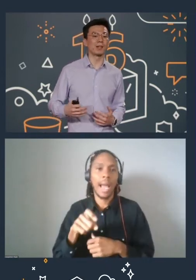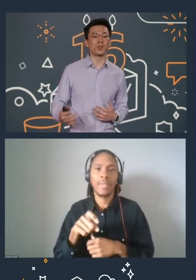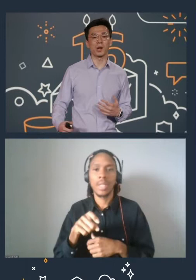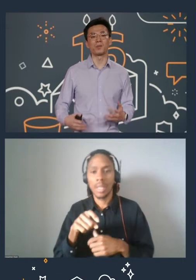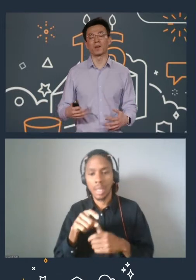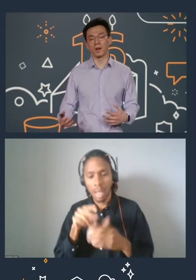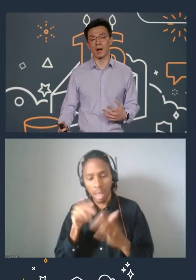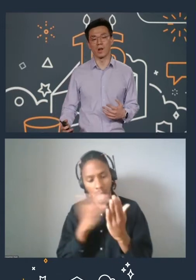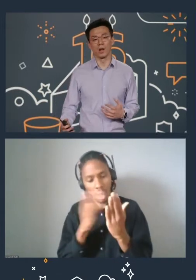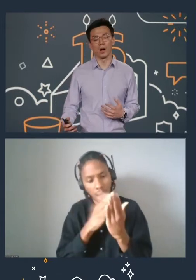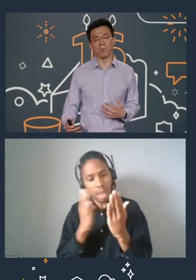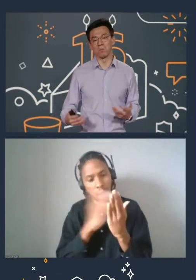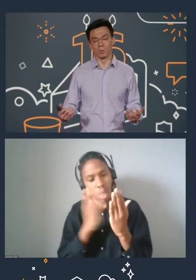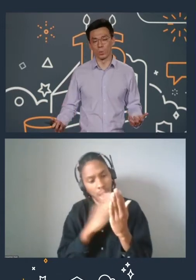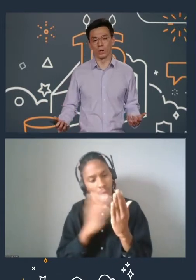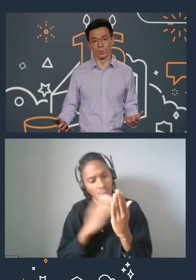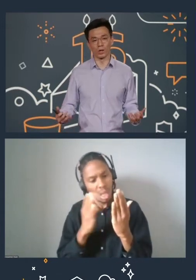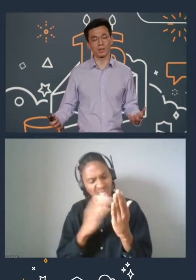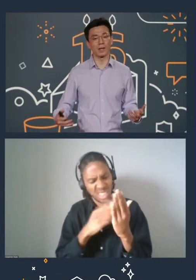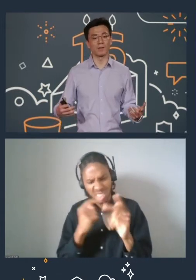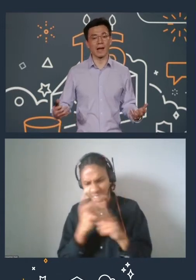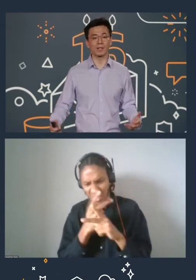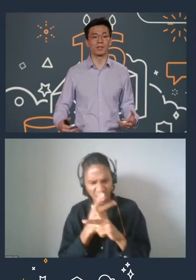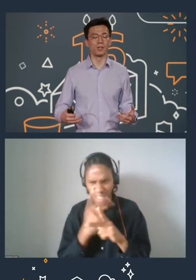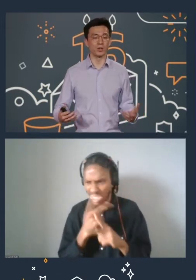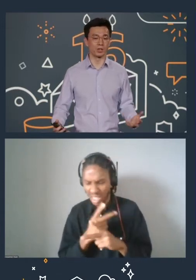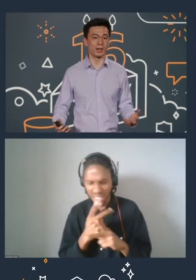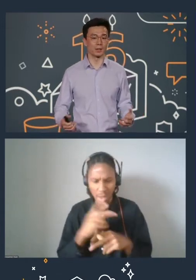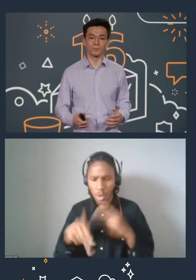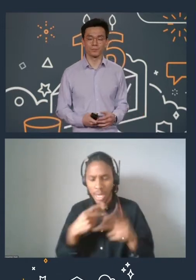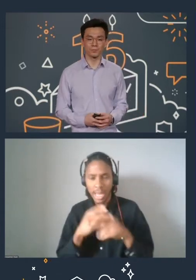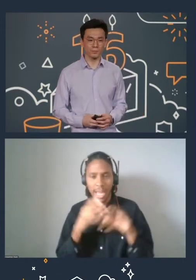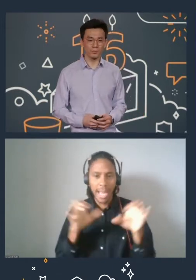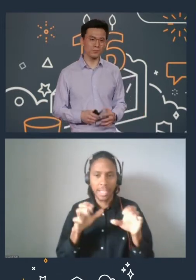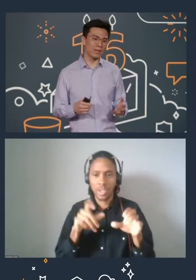and try to figure out what kind of action you should take.